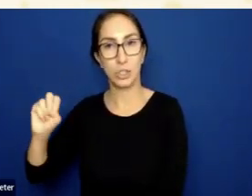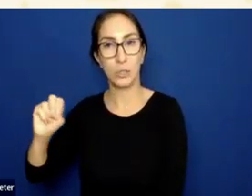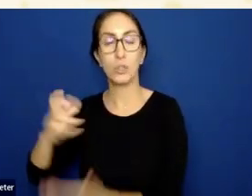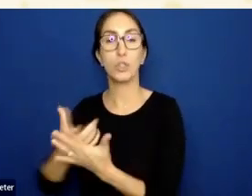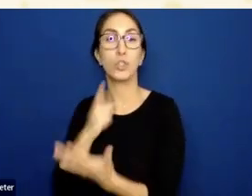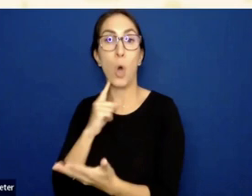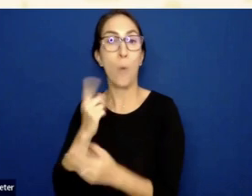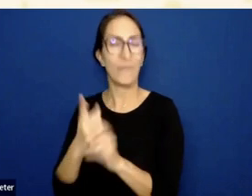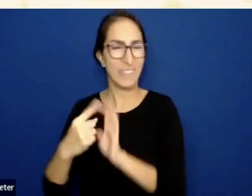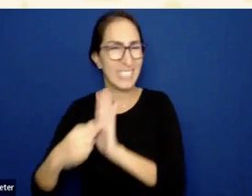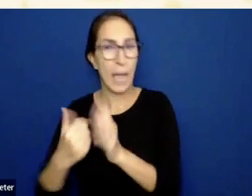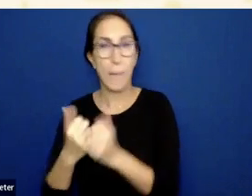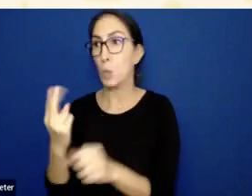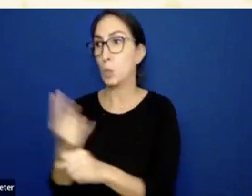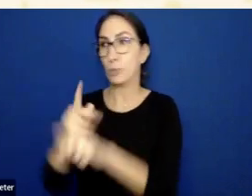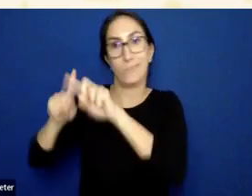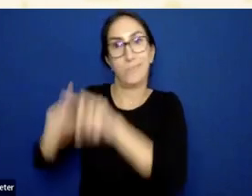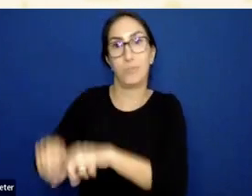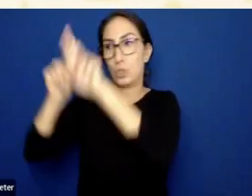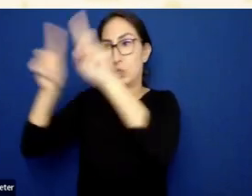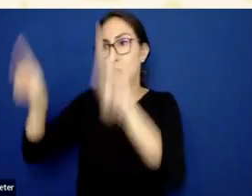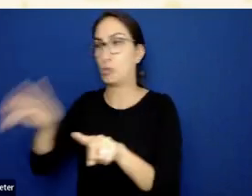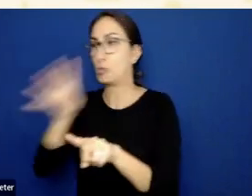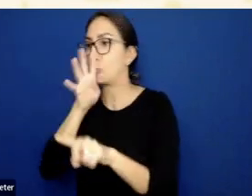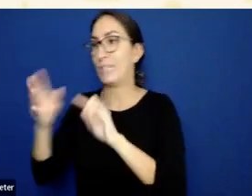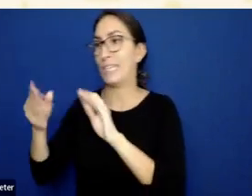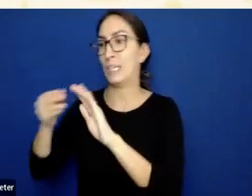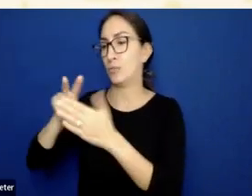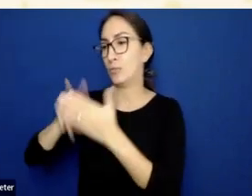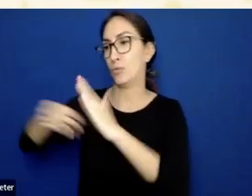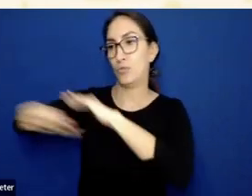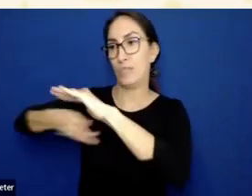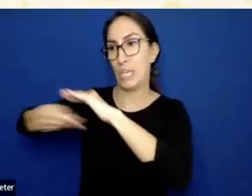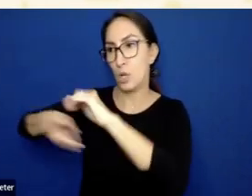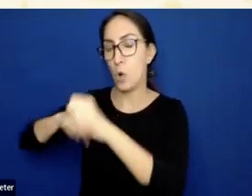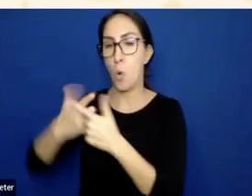or navigating the page using a keyboard alone,